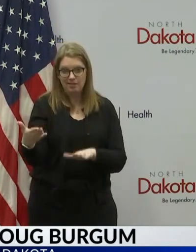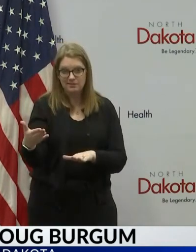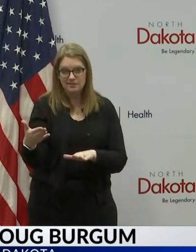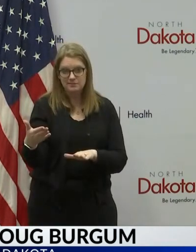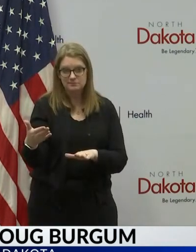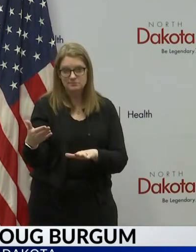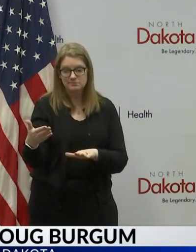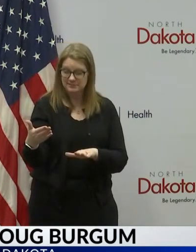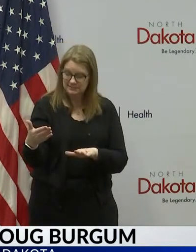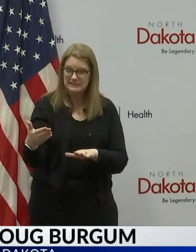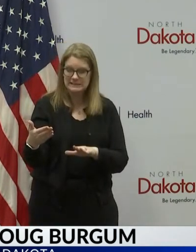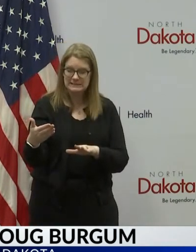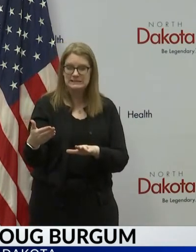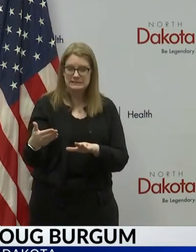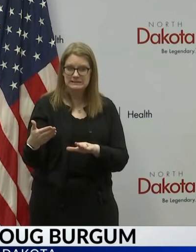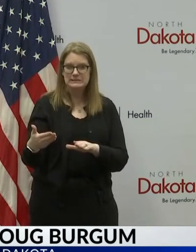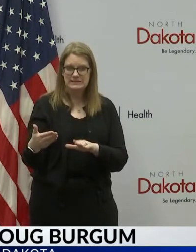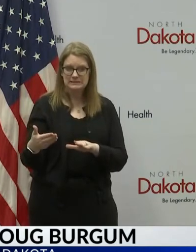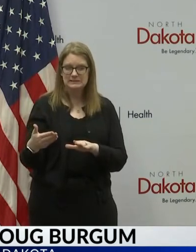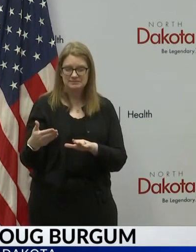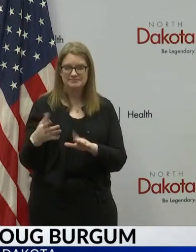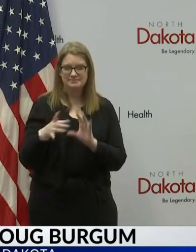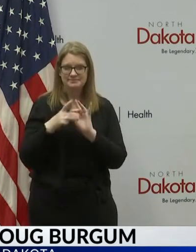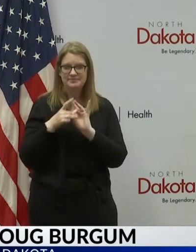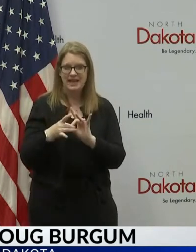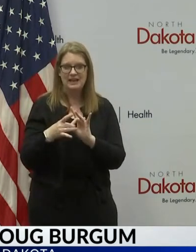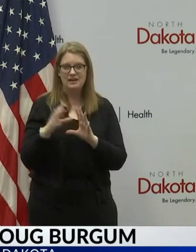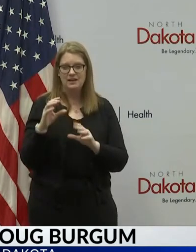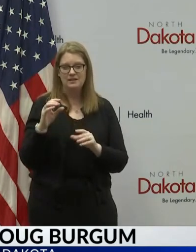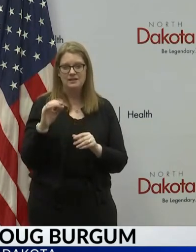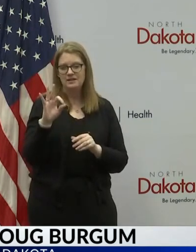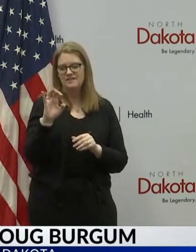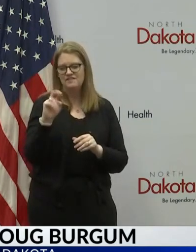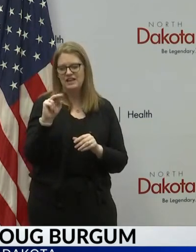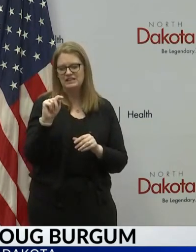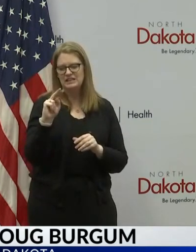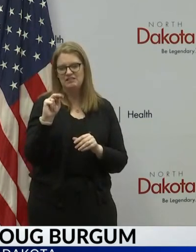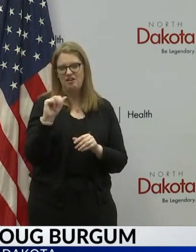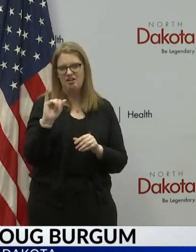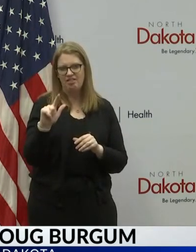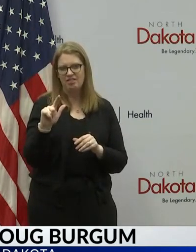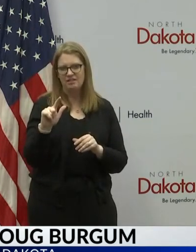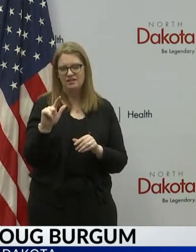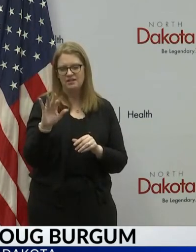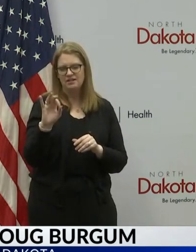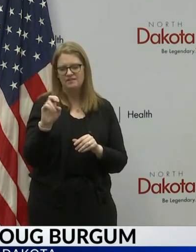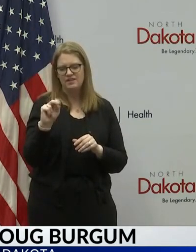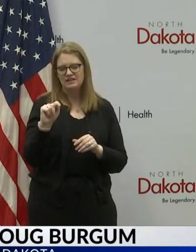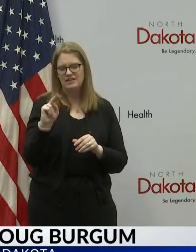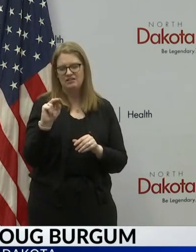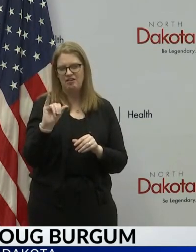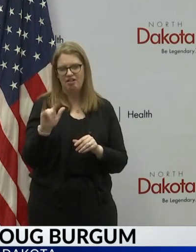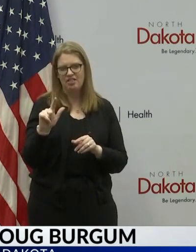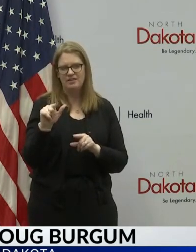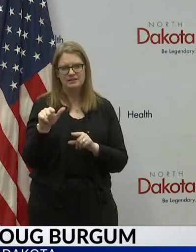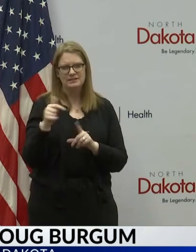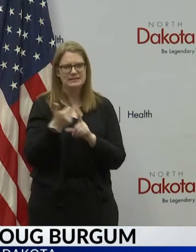MINOT THAT THIS YEAR IN MINOT ALONE, SIX OVERDOSE DEATHS THAT